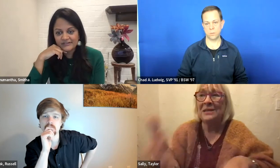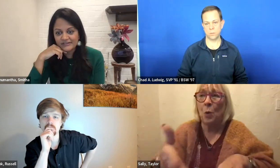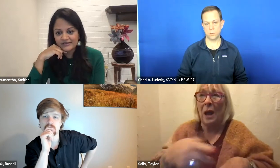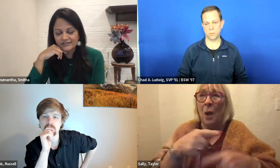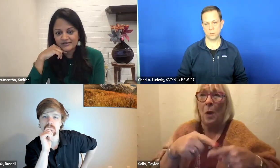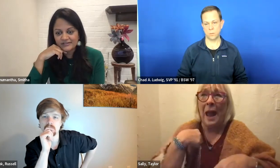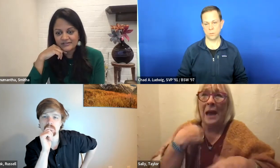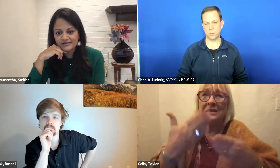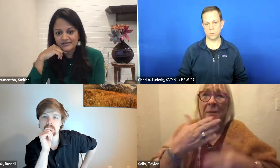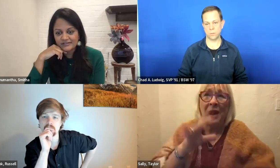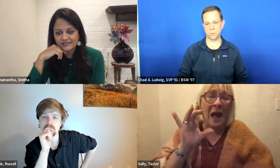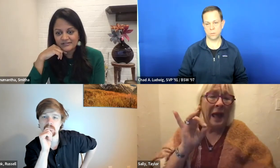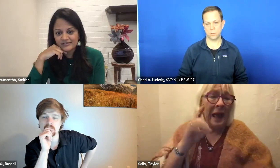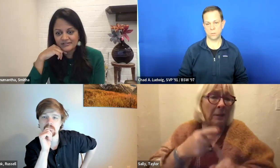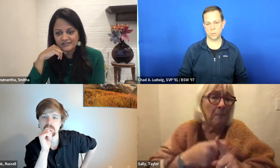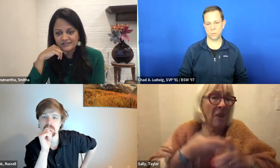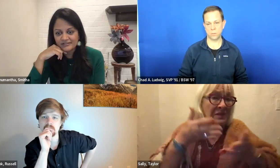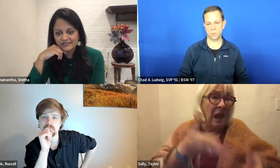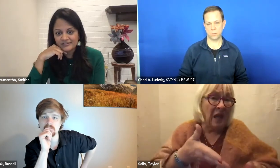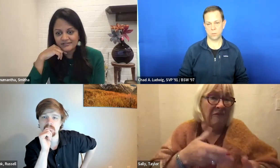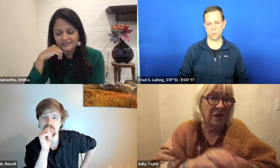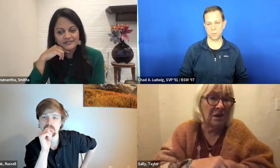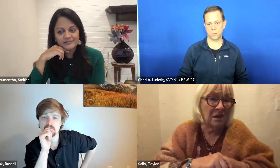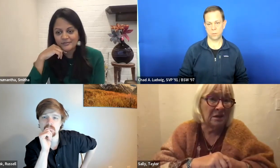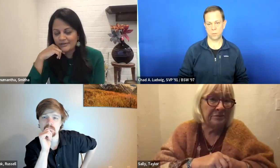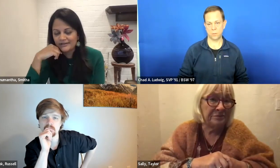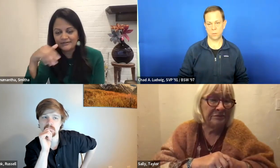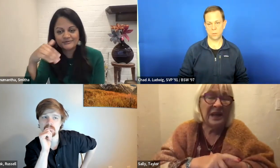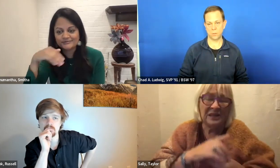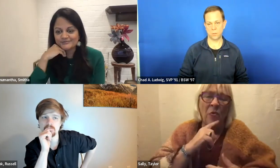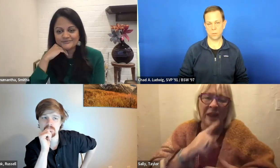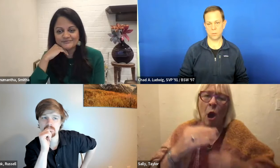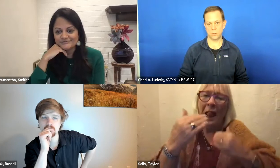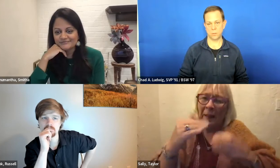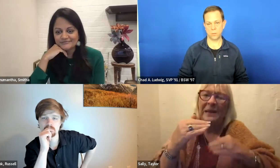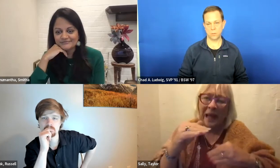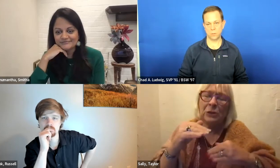and then he passed away when there were maybe about 8 months left,